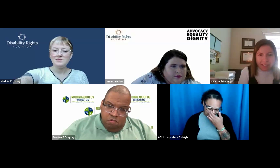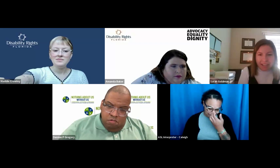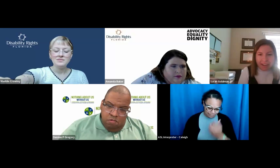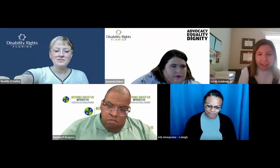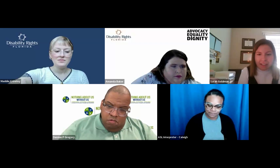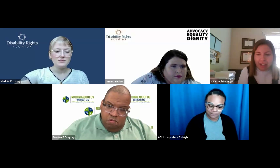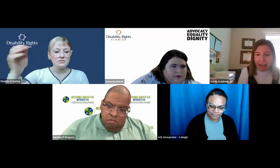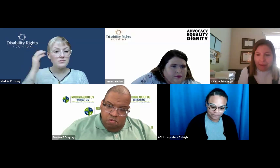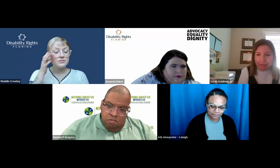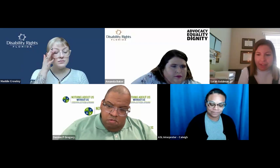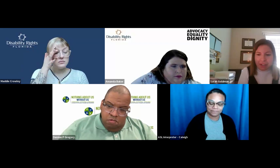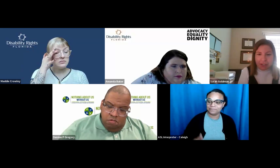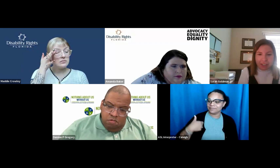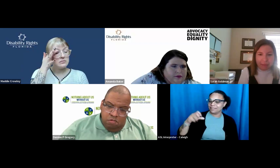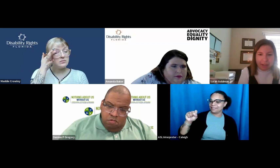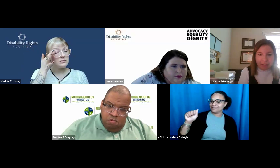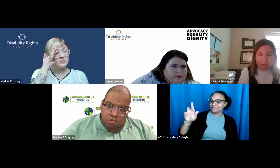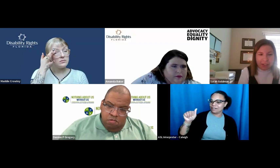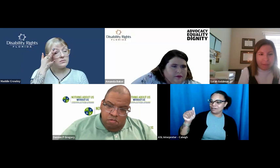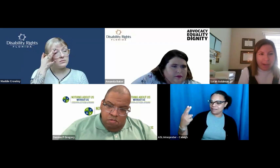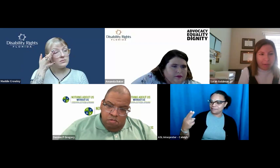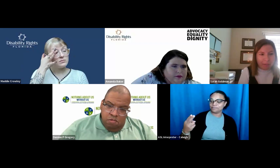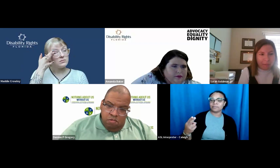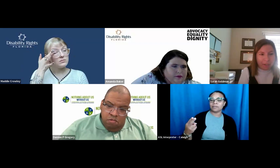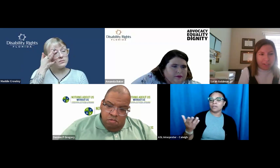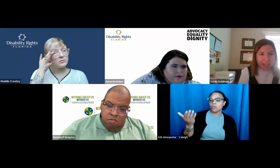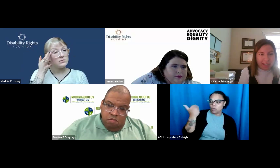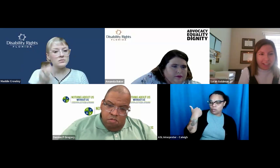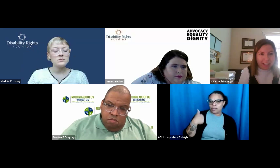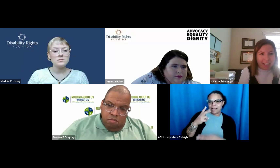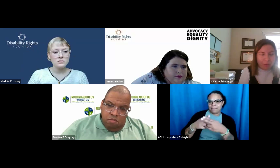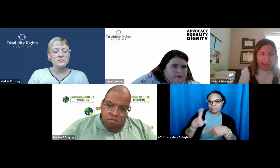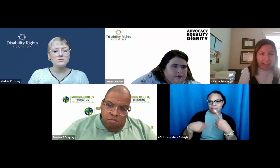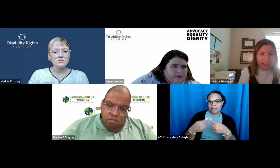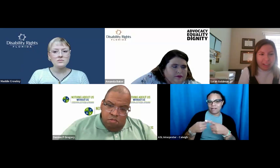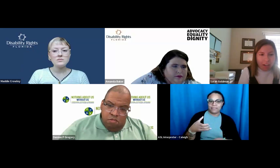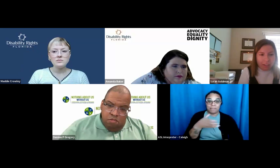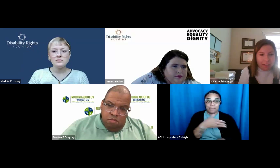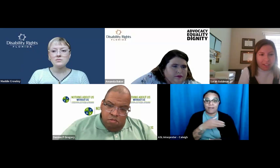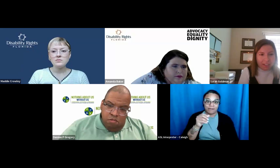This is Sarah. I had mentioned earlier about just the power of numbers and I think that that's why all of us